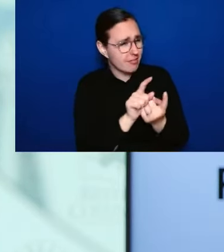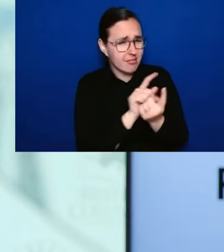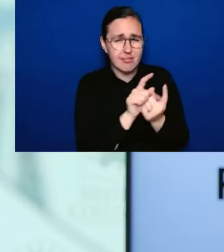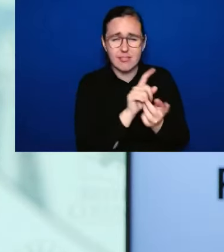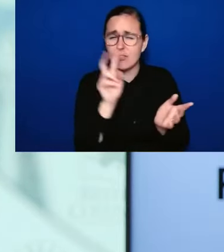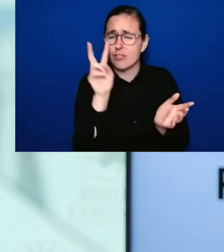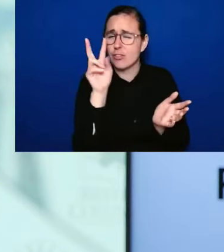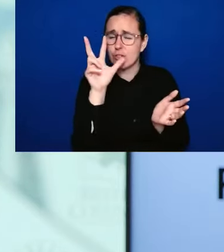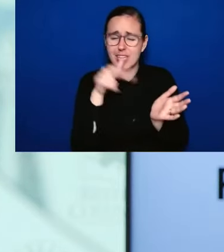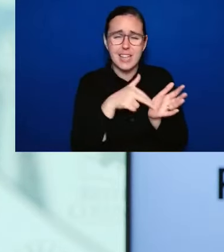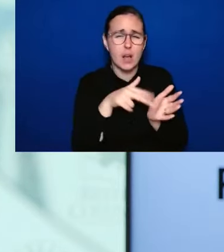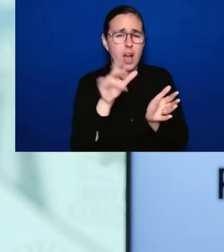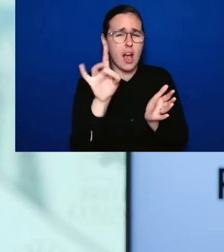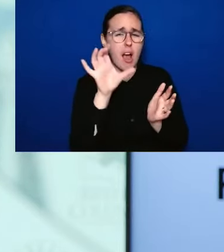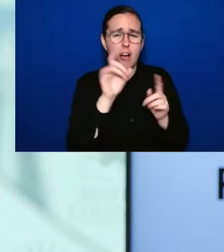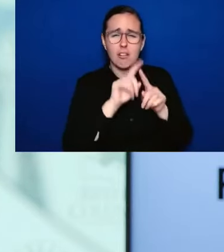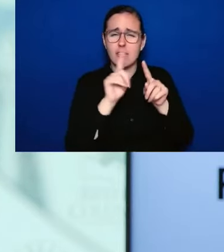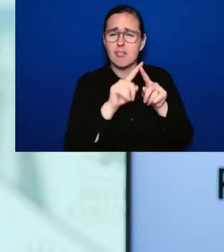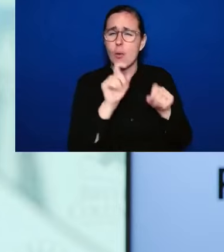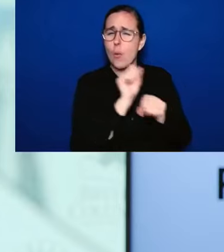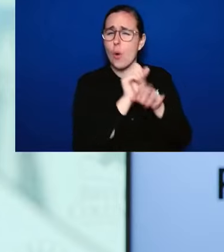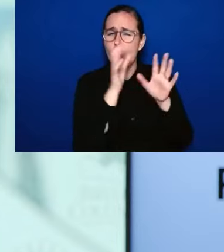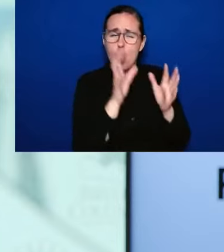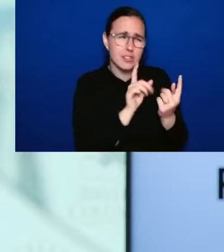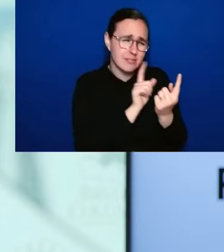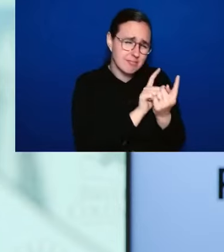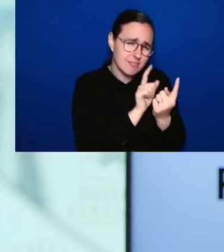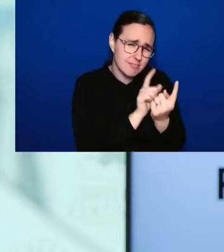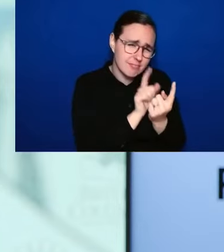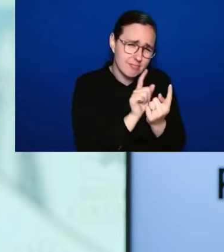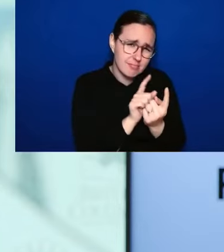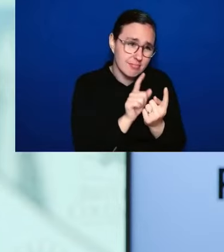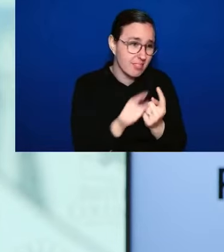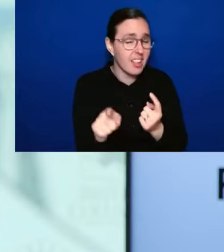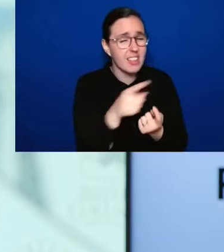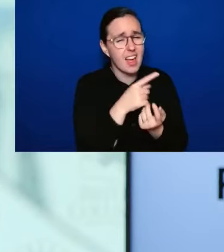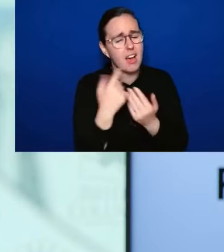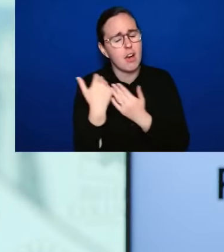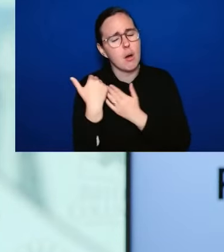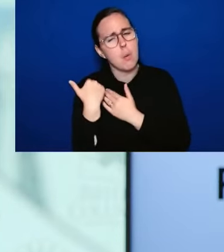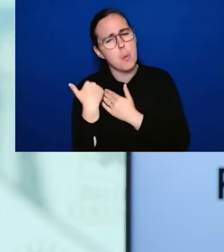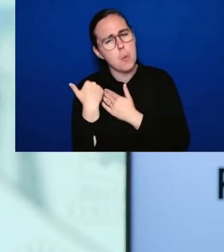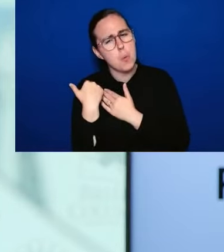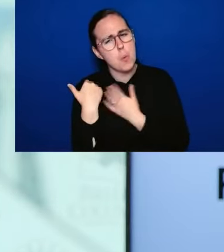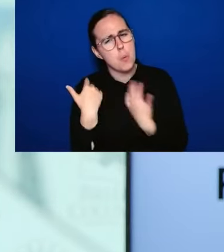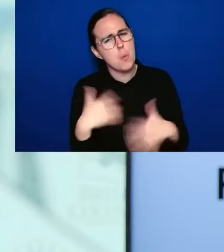there are other forces around including. The fifteen thousand